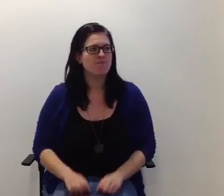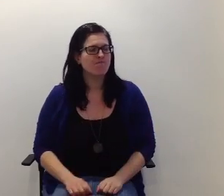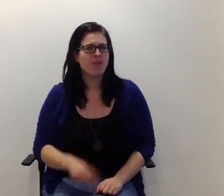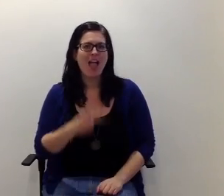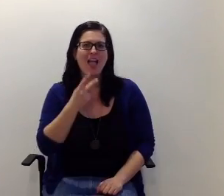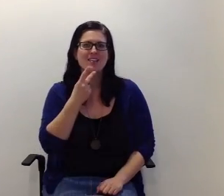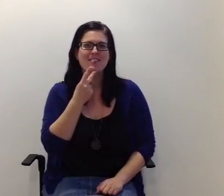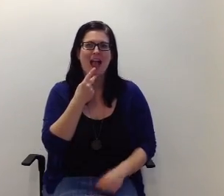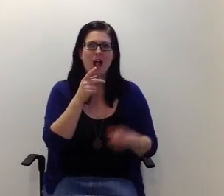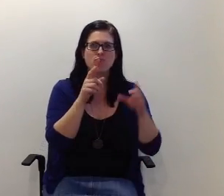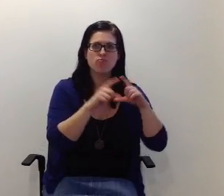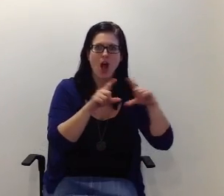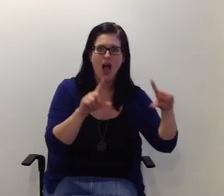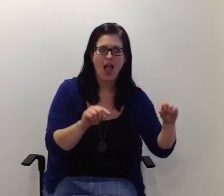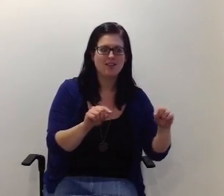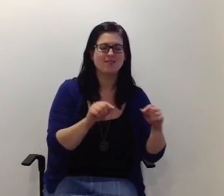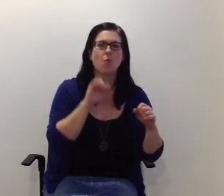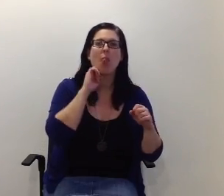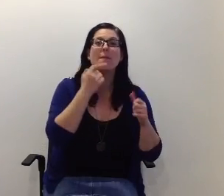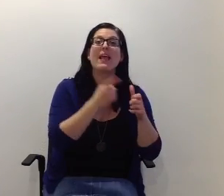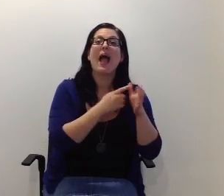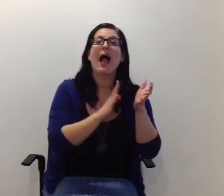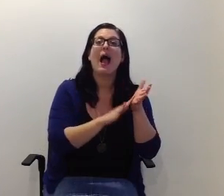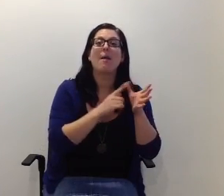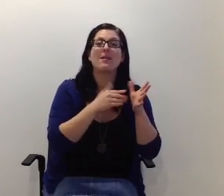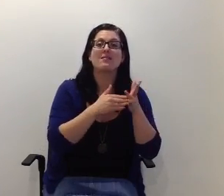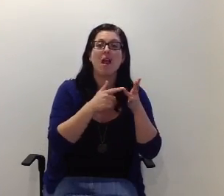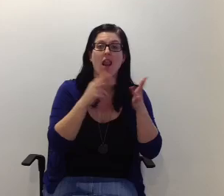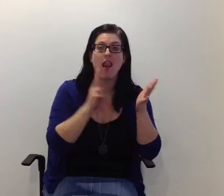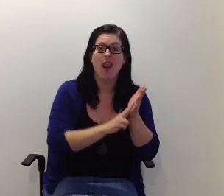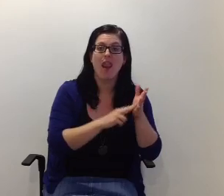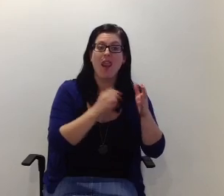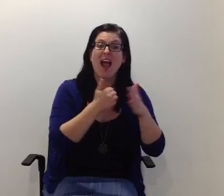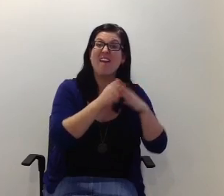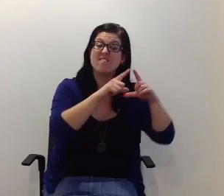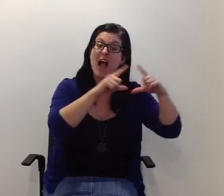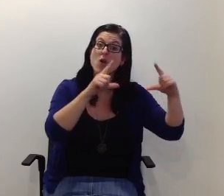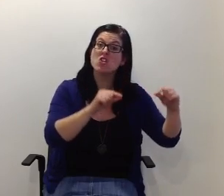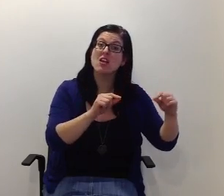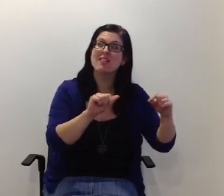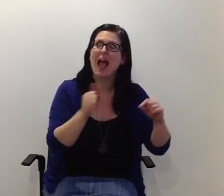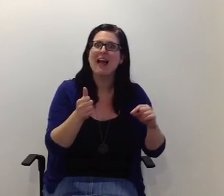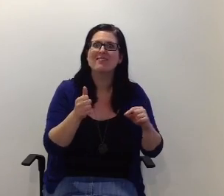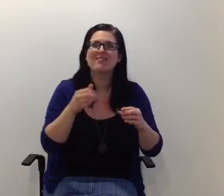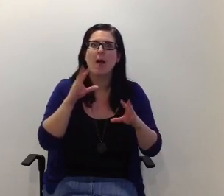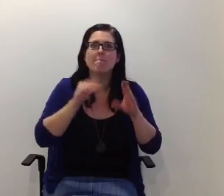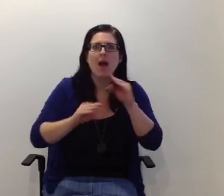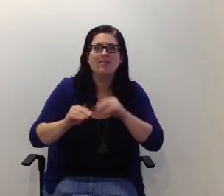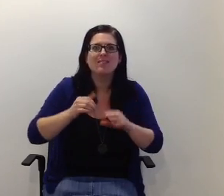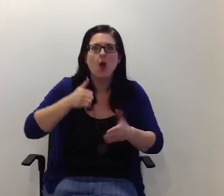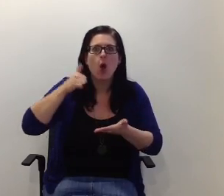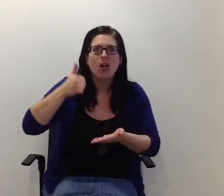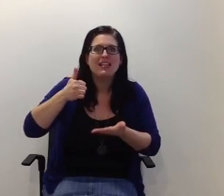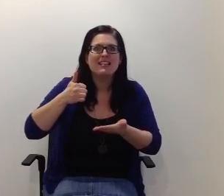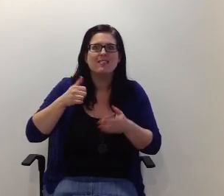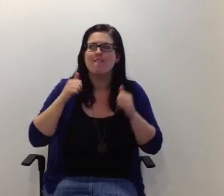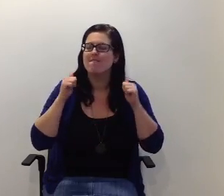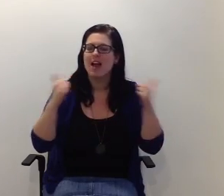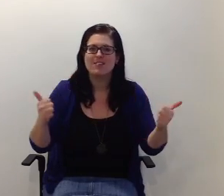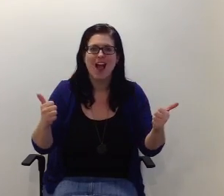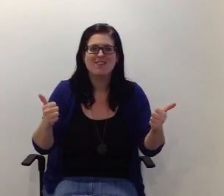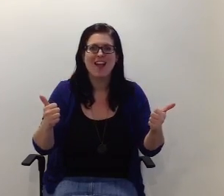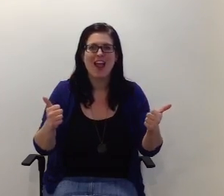Second prize will be Amazon vouchers and Buzz goodies for runners up.